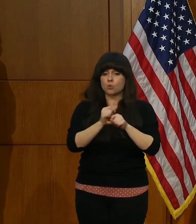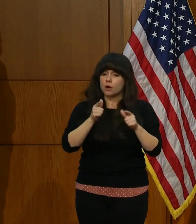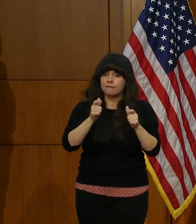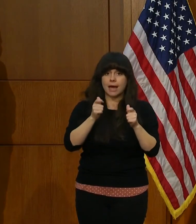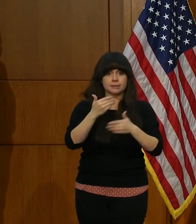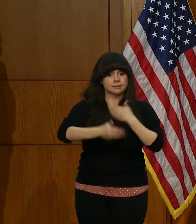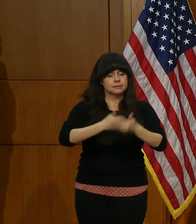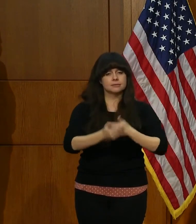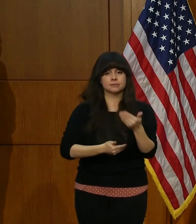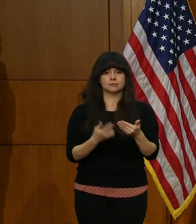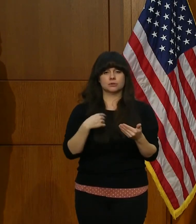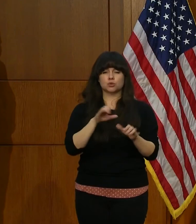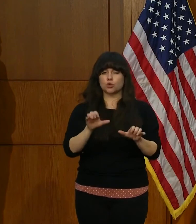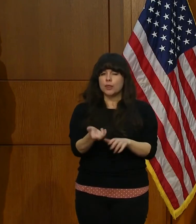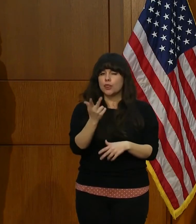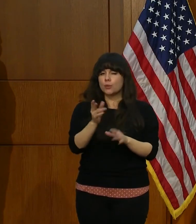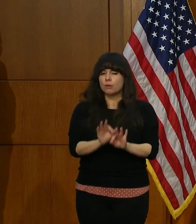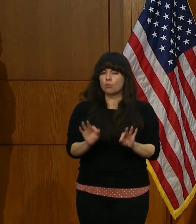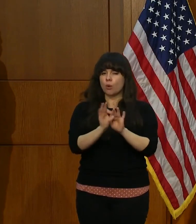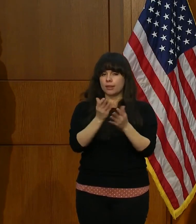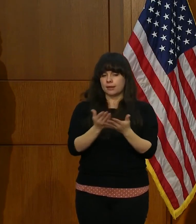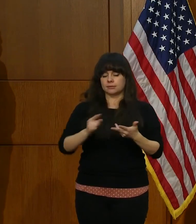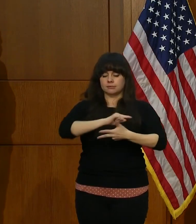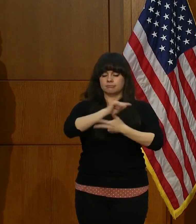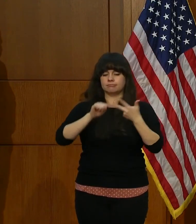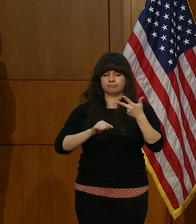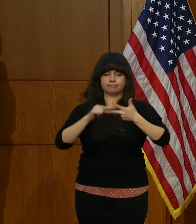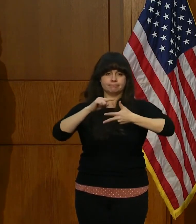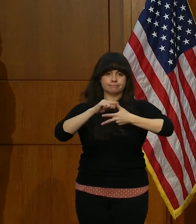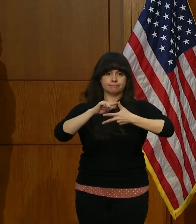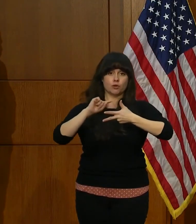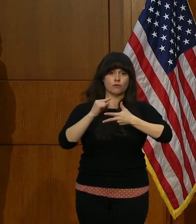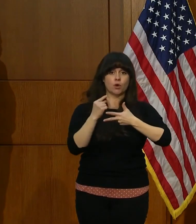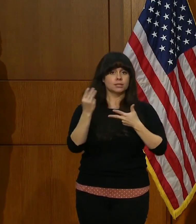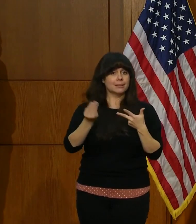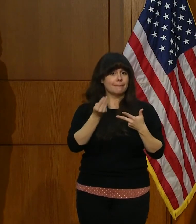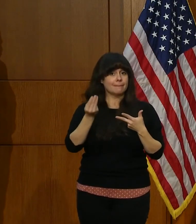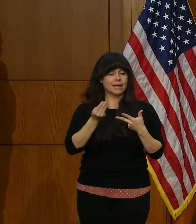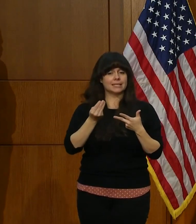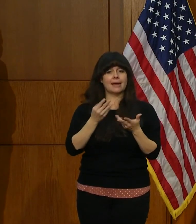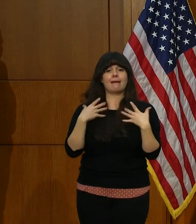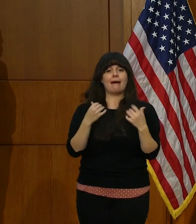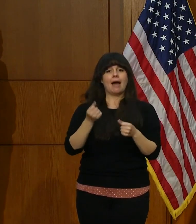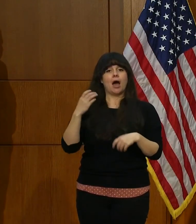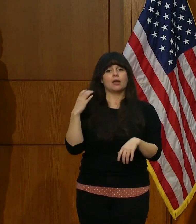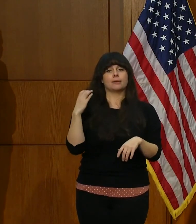I DIRECTED THE TEAM TO DOOM OR AND TO MOVE FASTER. WE ARE